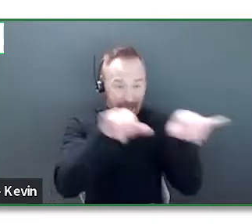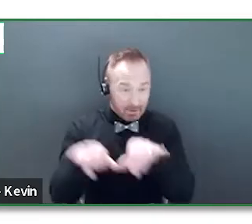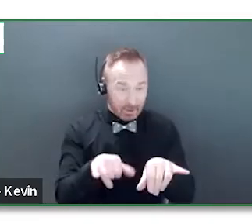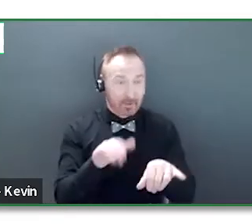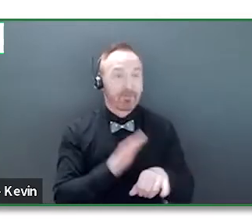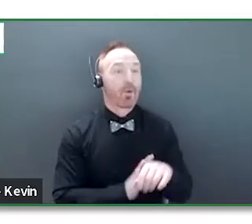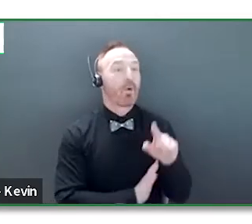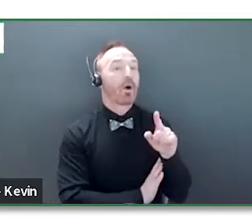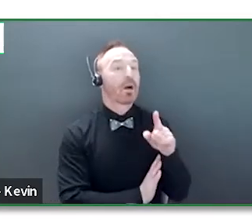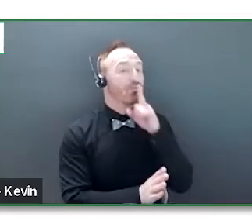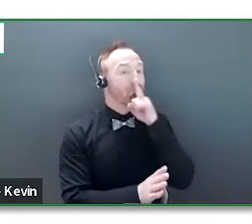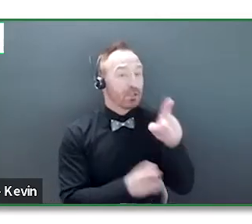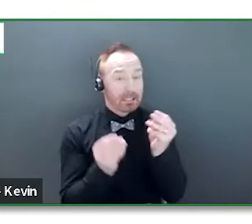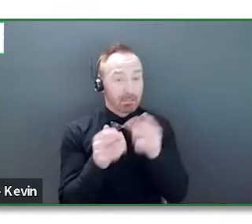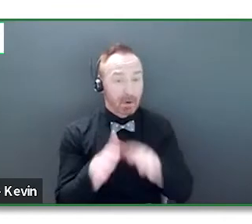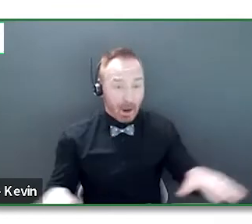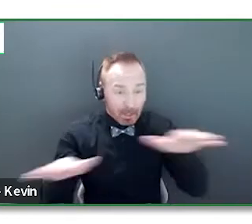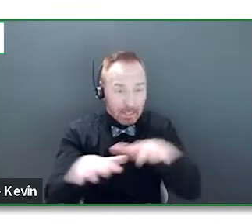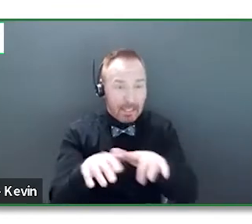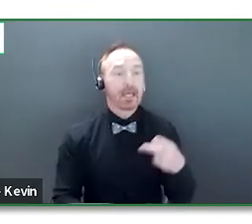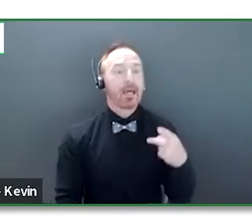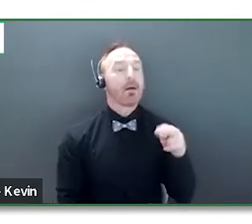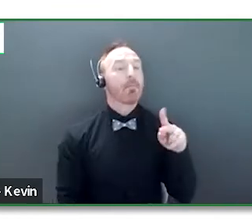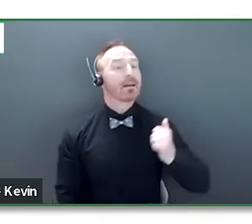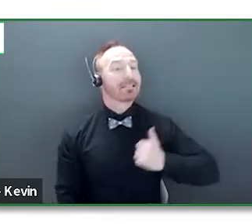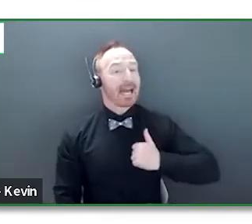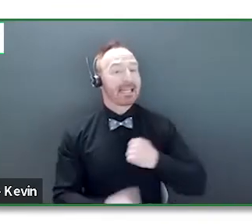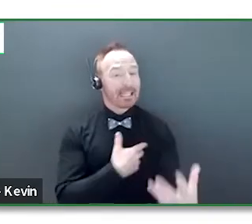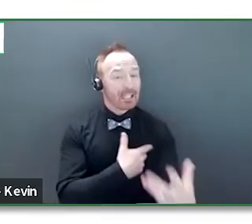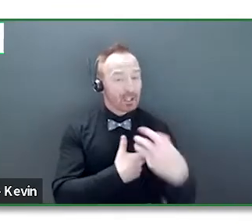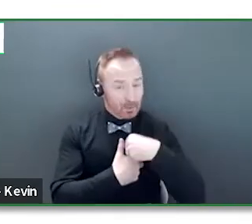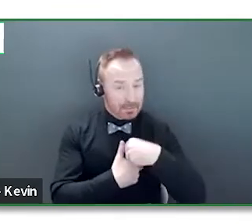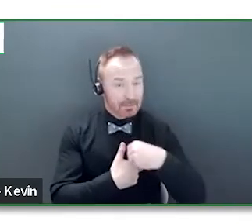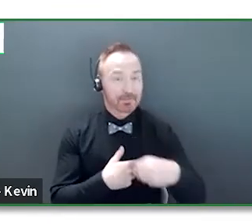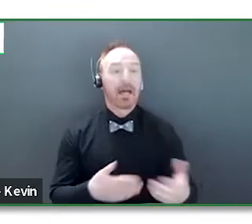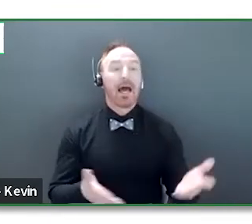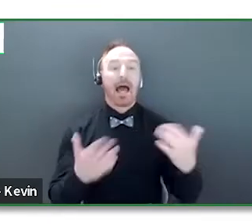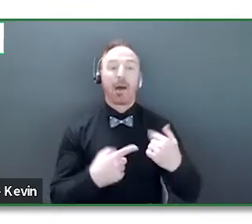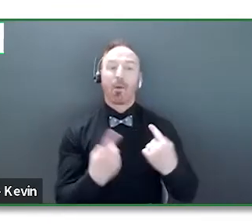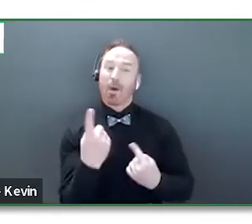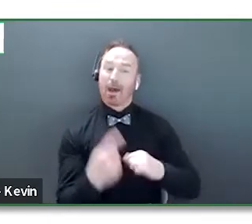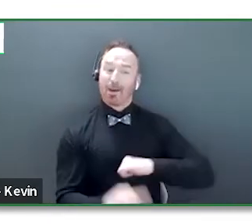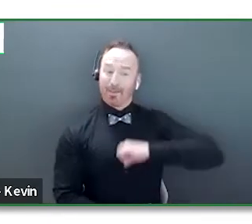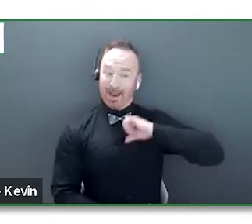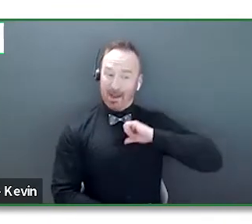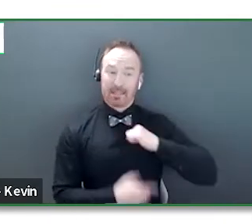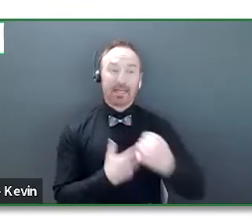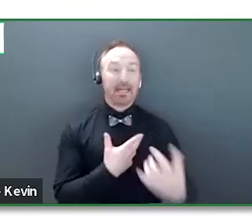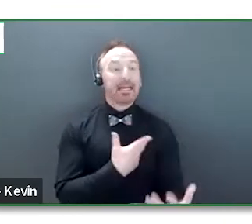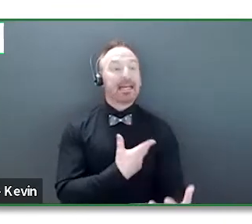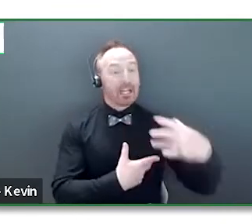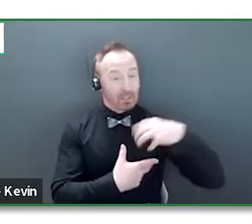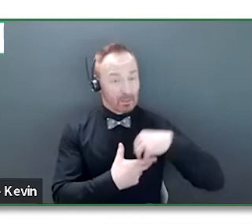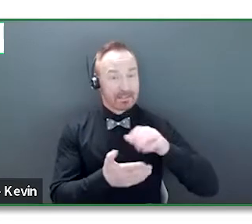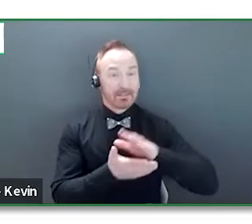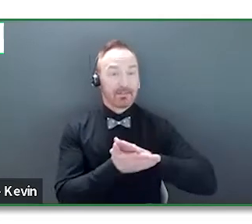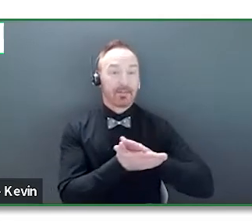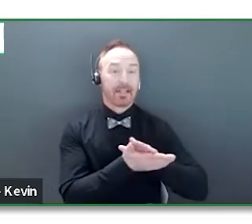that we're really proud of. It's the only one in the federal government. It's the Inclusive Sanitary Facility Directive that we have been that we've put in